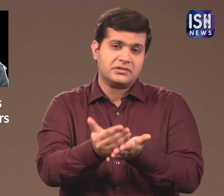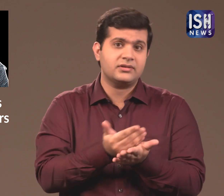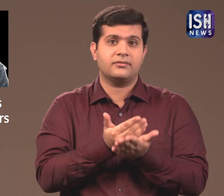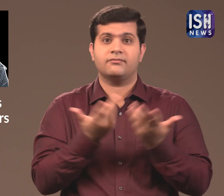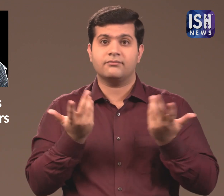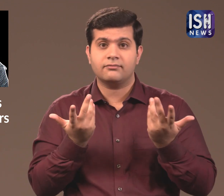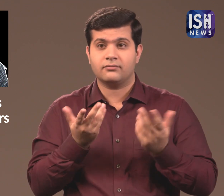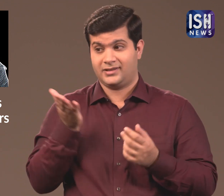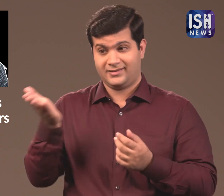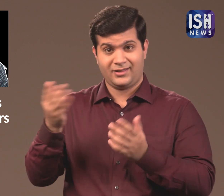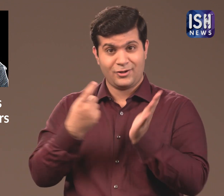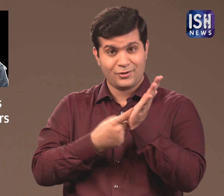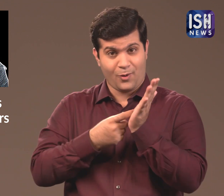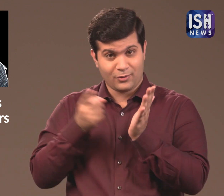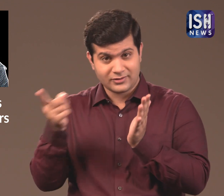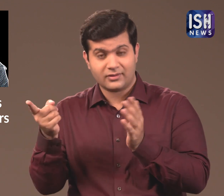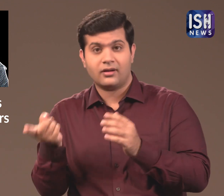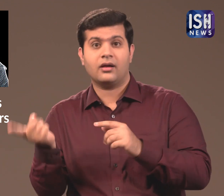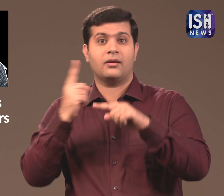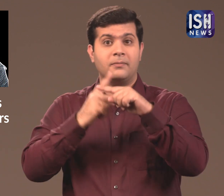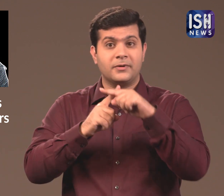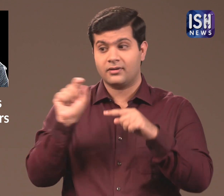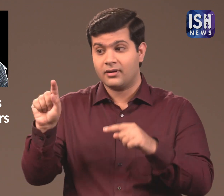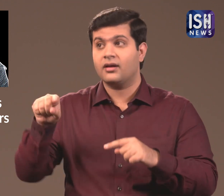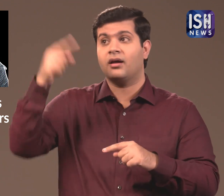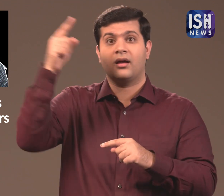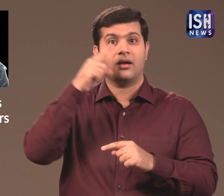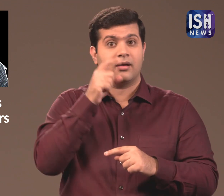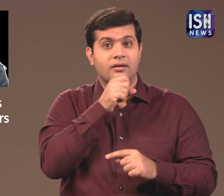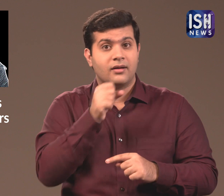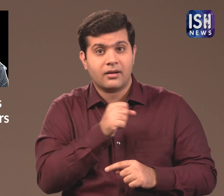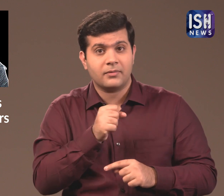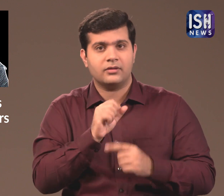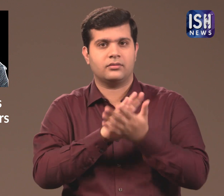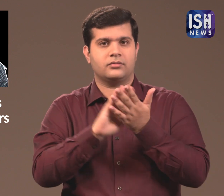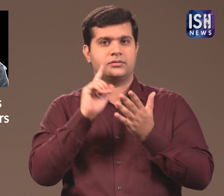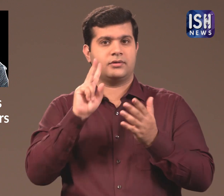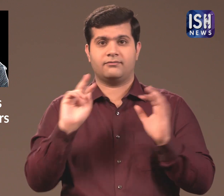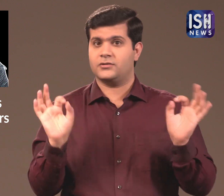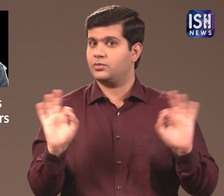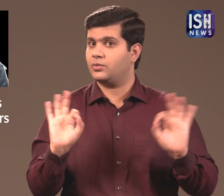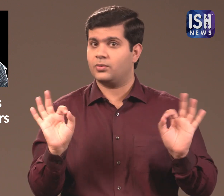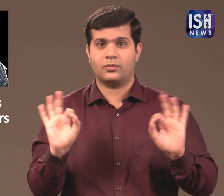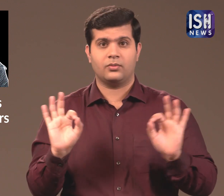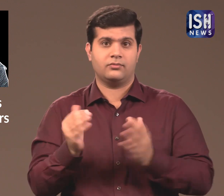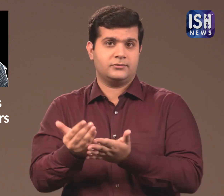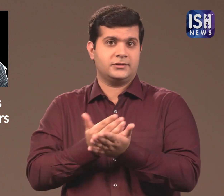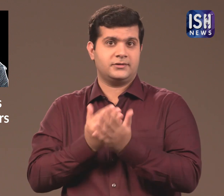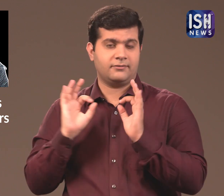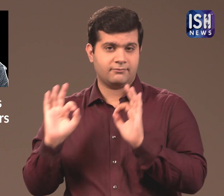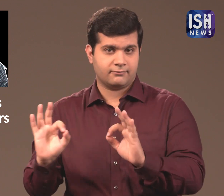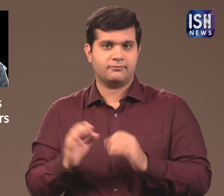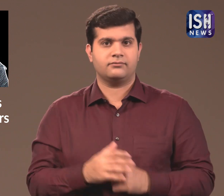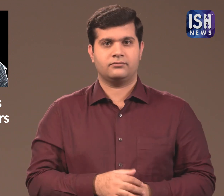Fortunately, he and his grandmother are not HIV-positive.